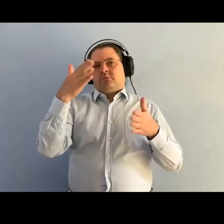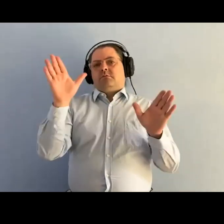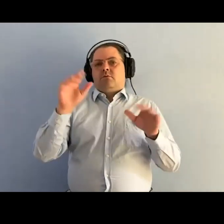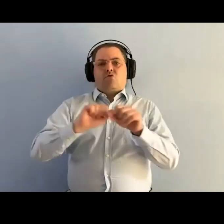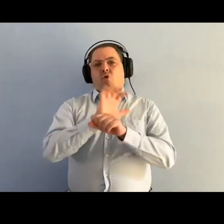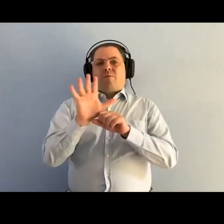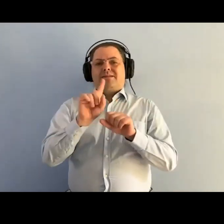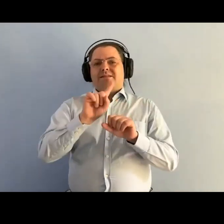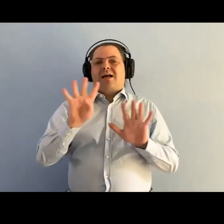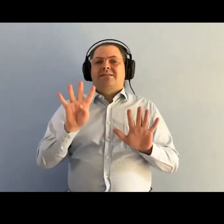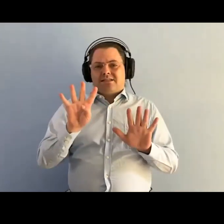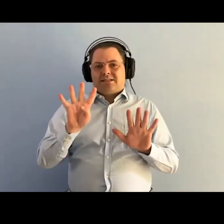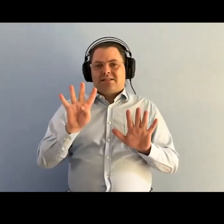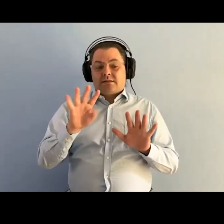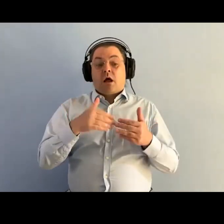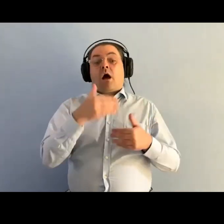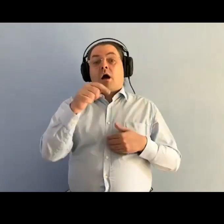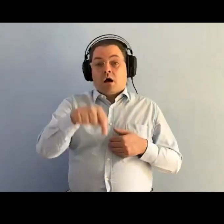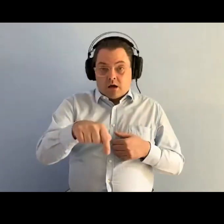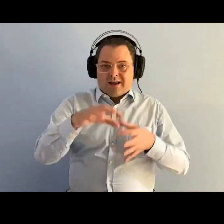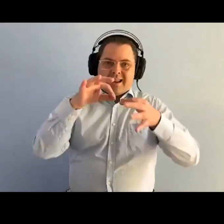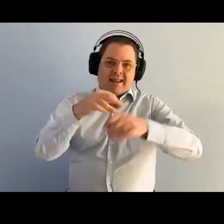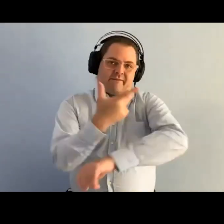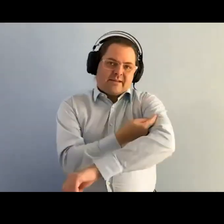guidance from March of last year in 2020 which covers disability